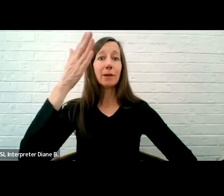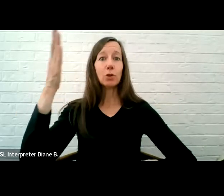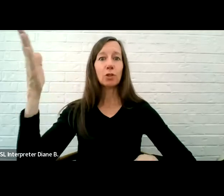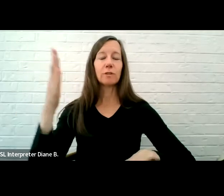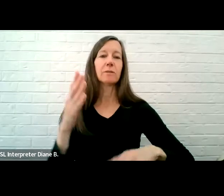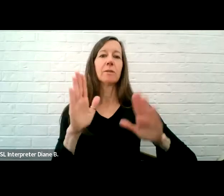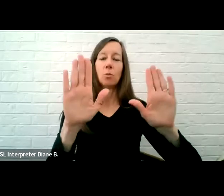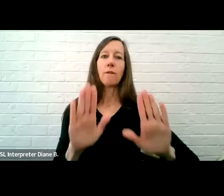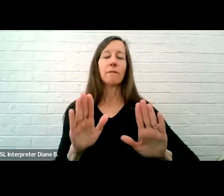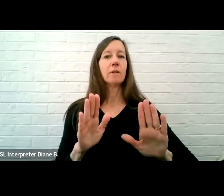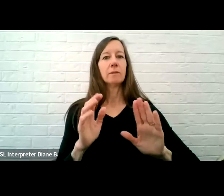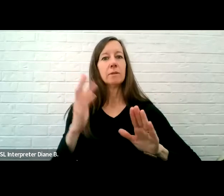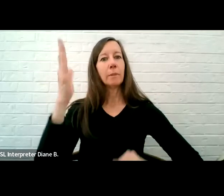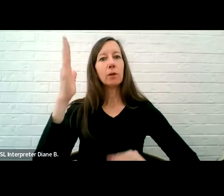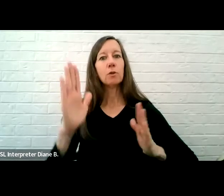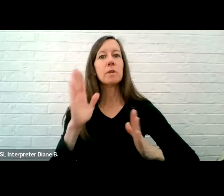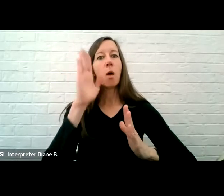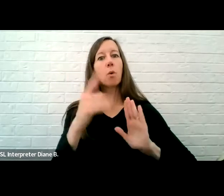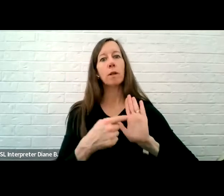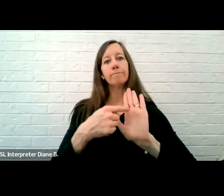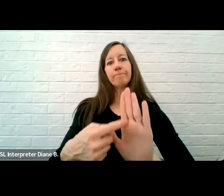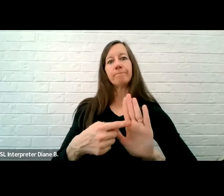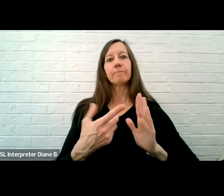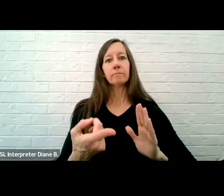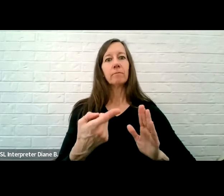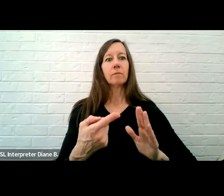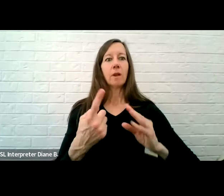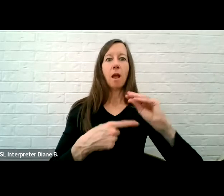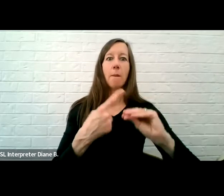issues for people with id dating our subsequent webinars in our three-part